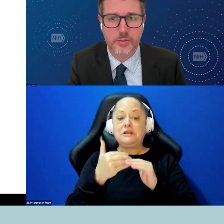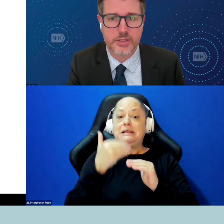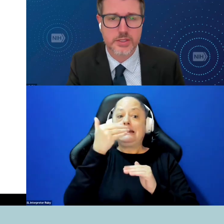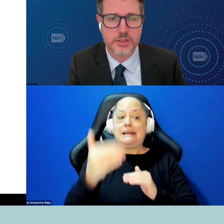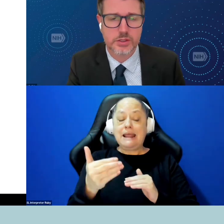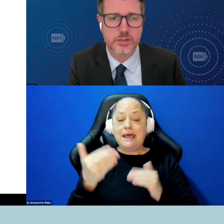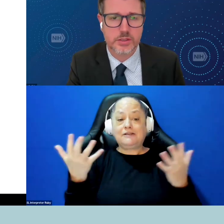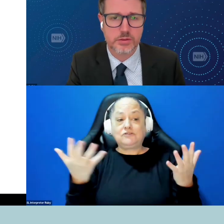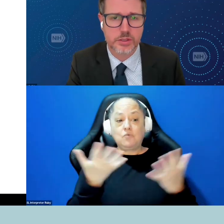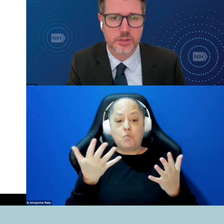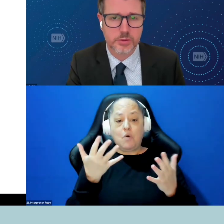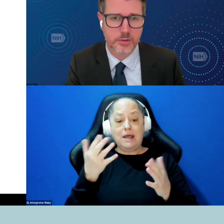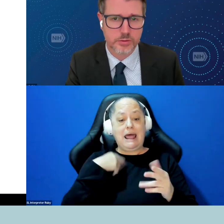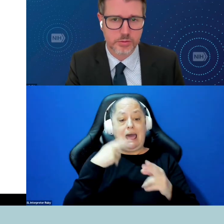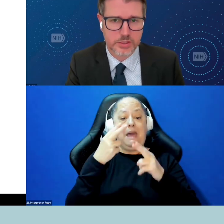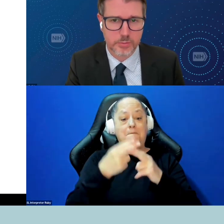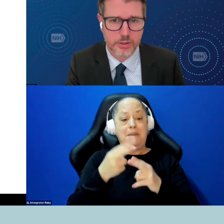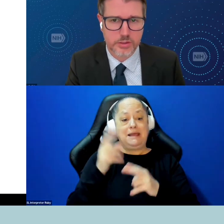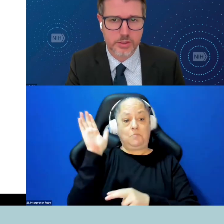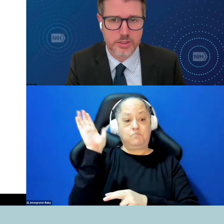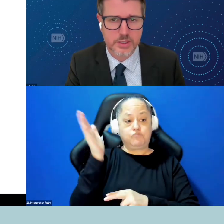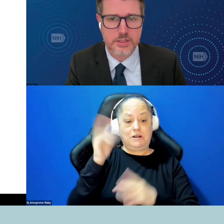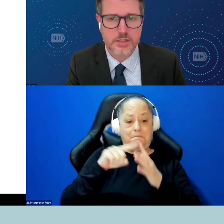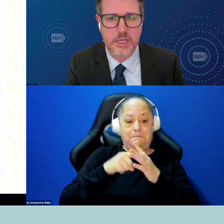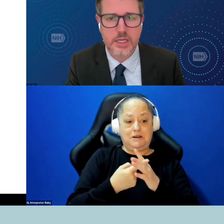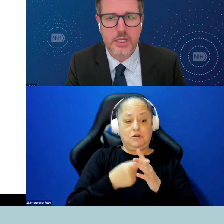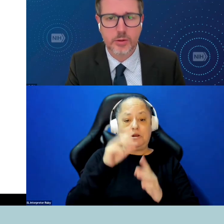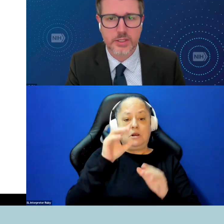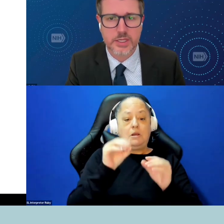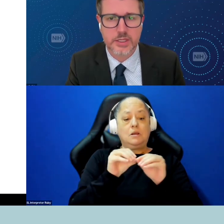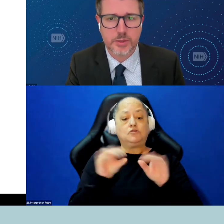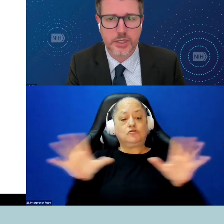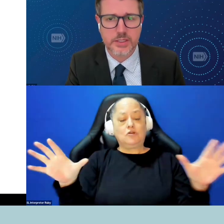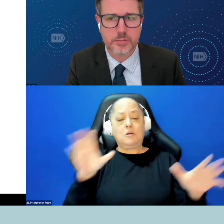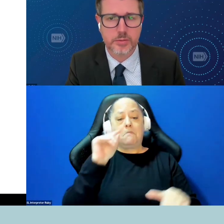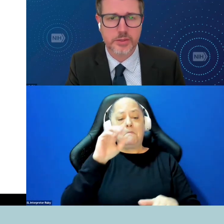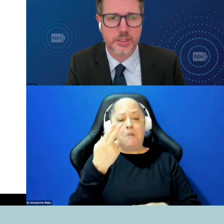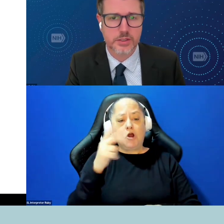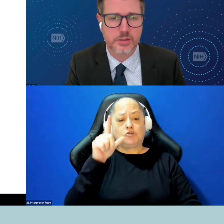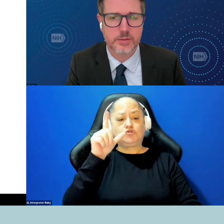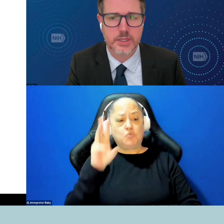beginning of the presentation, the strategic plan was released on March 26th and we're excited to begin its implementation.